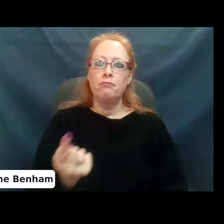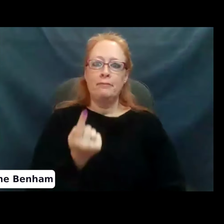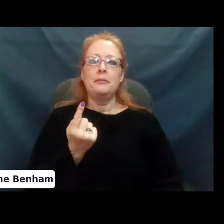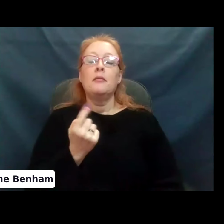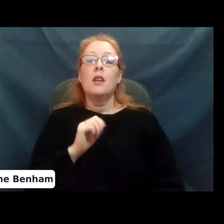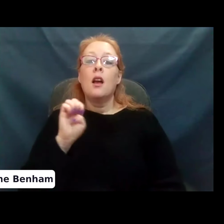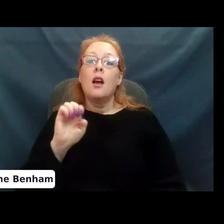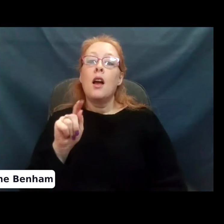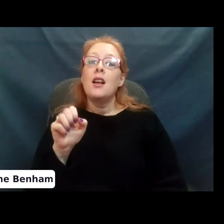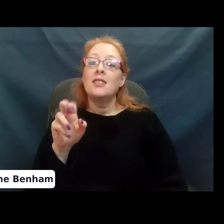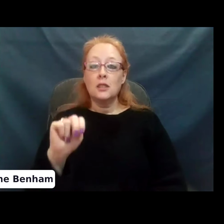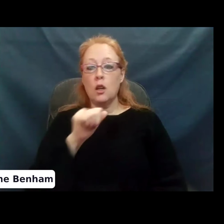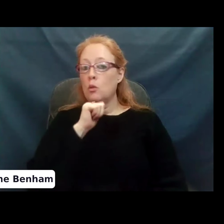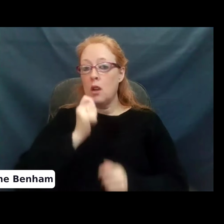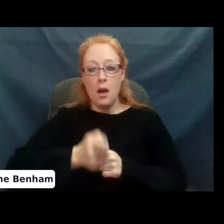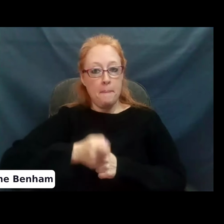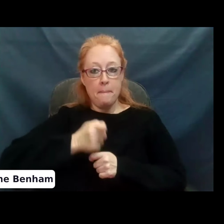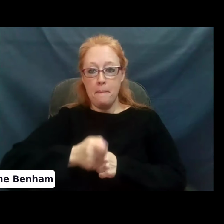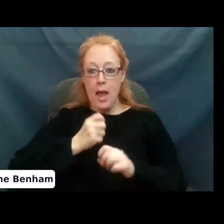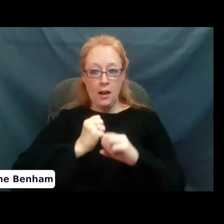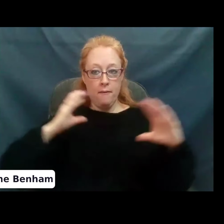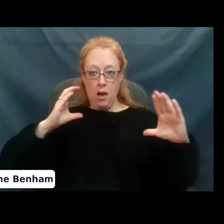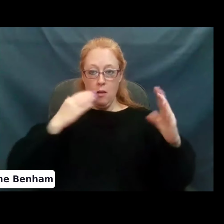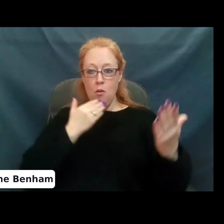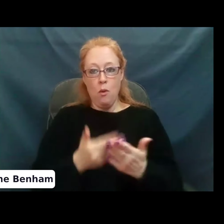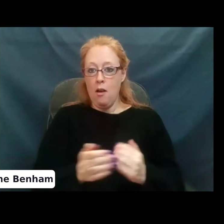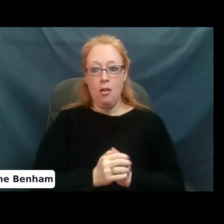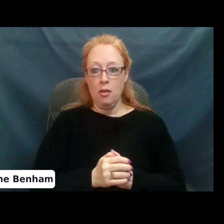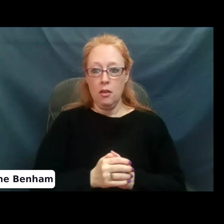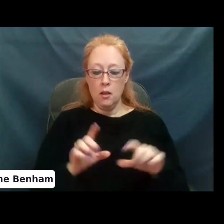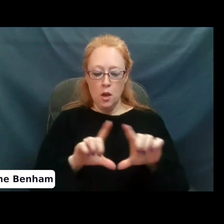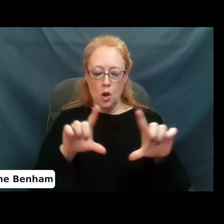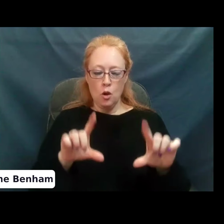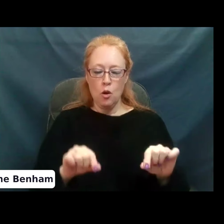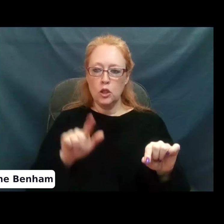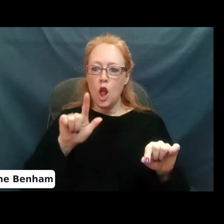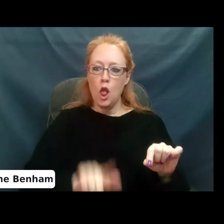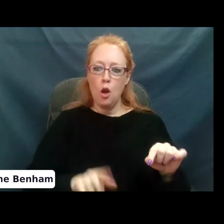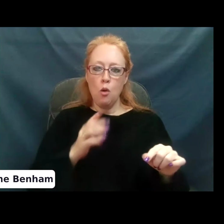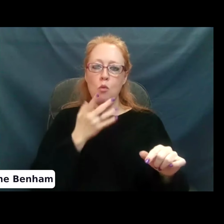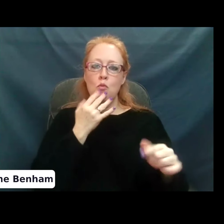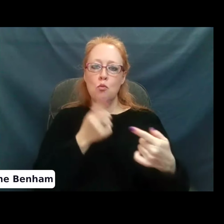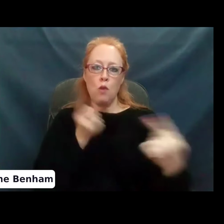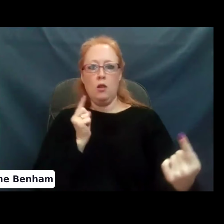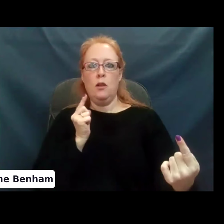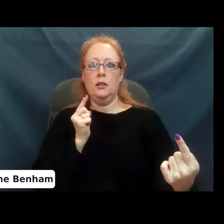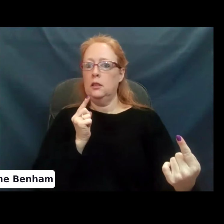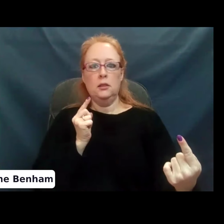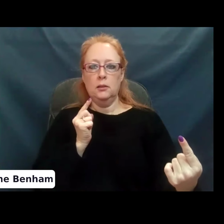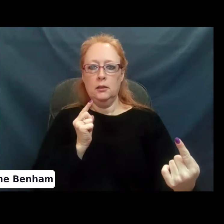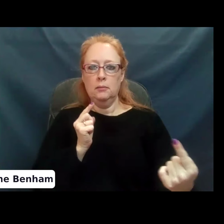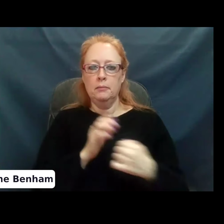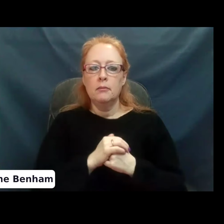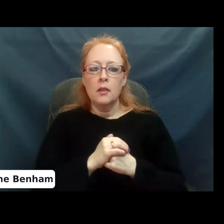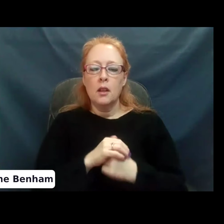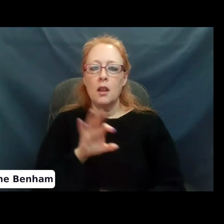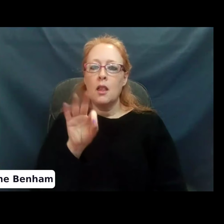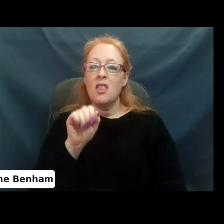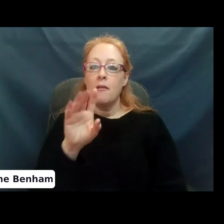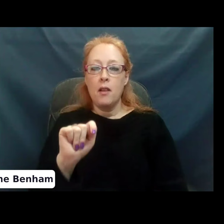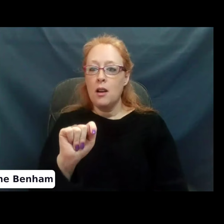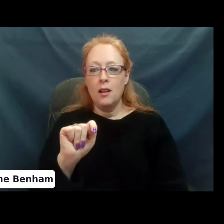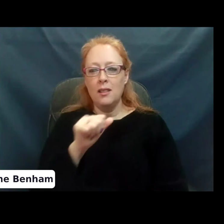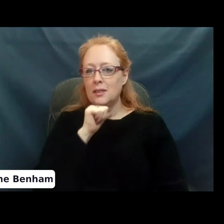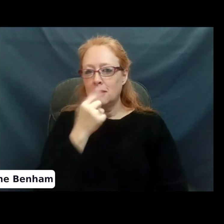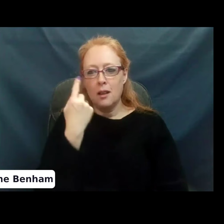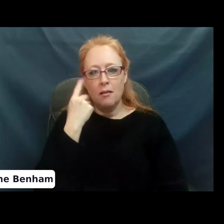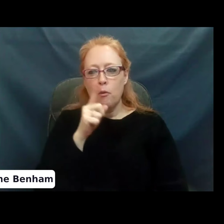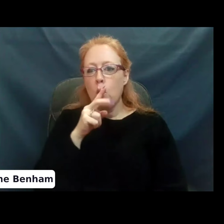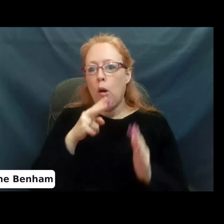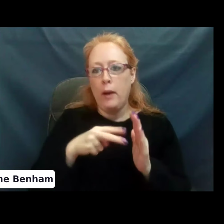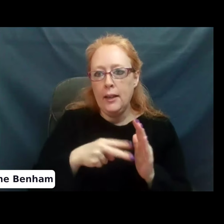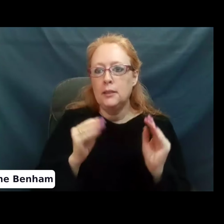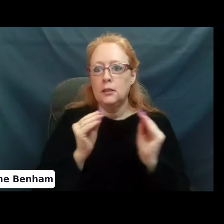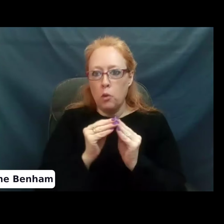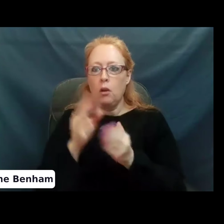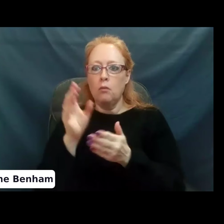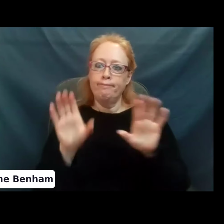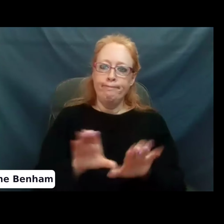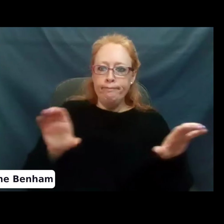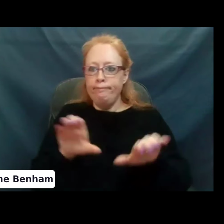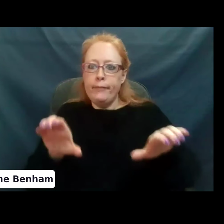Angie, we can't hear you, sorry.